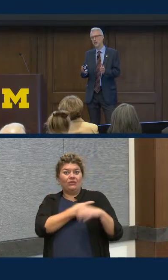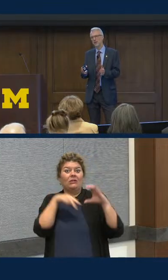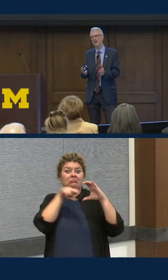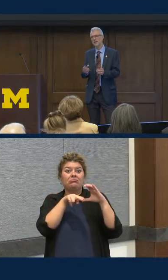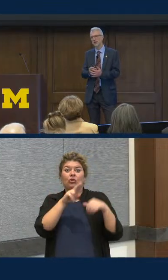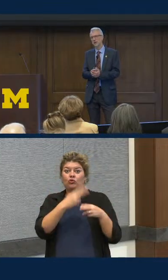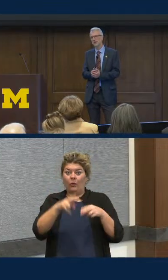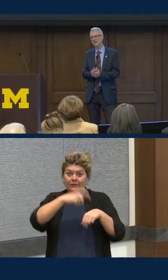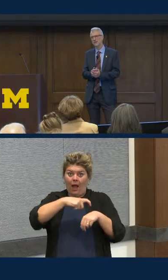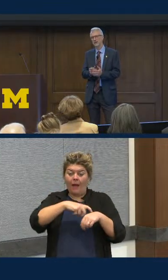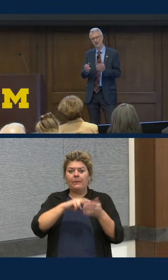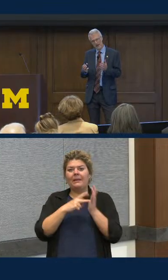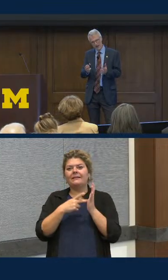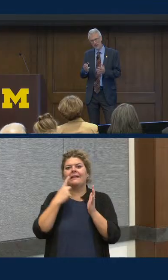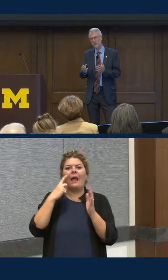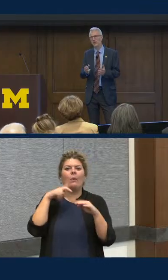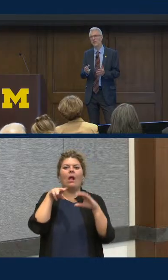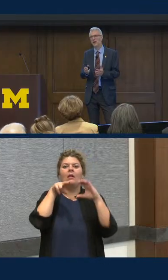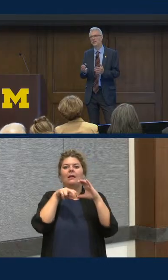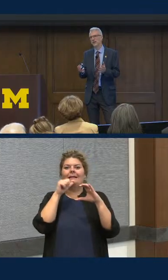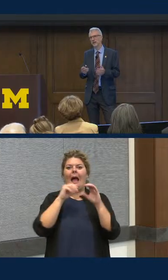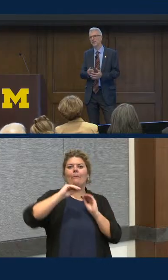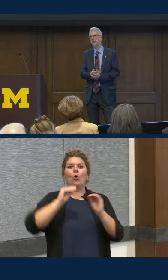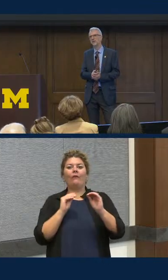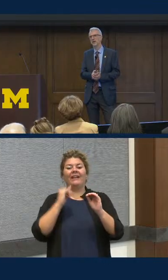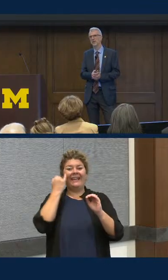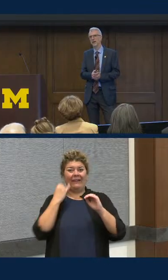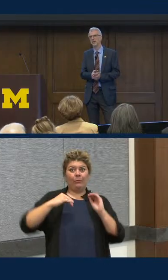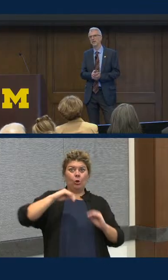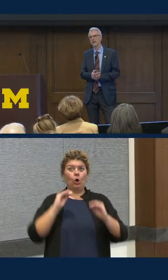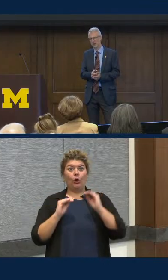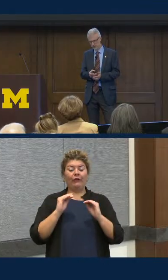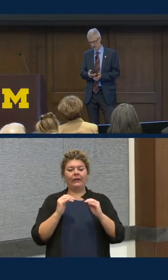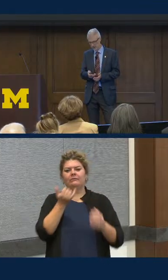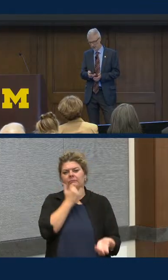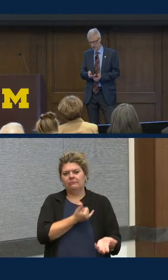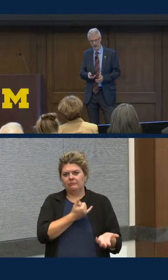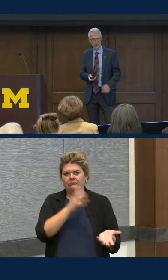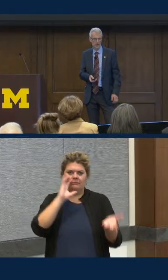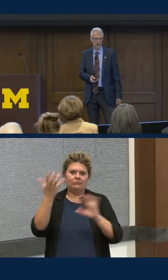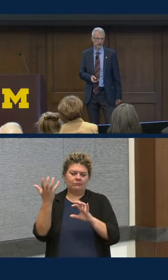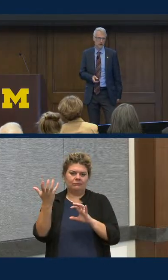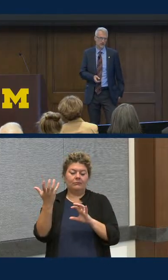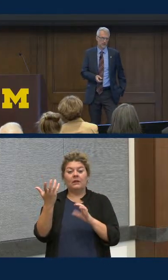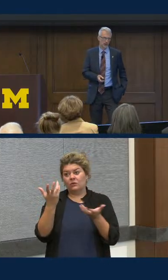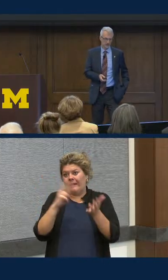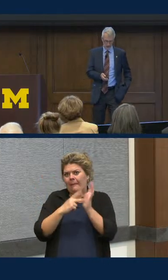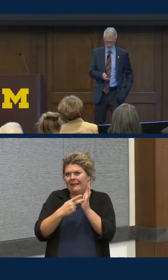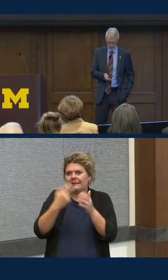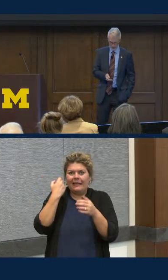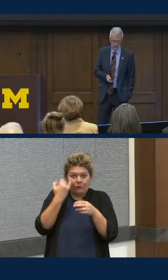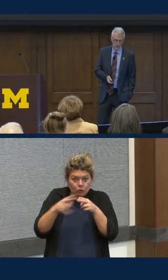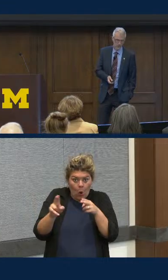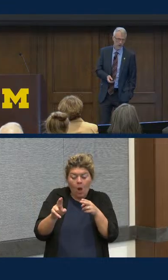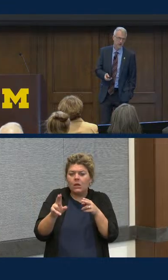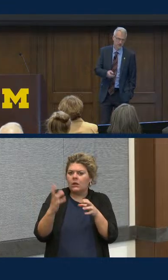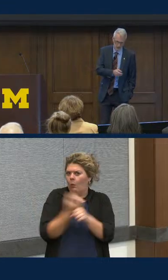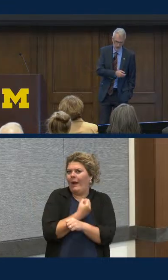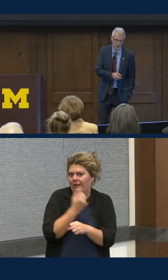likely to hold still and if they move around you get motion art facts so it's a win-win to make